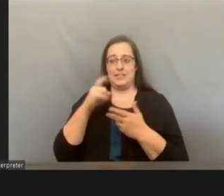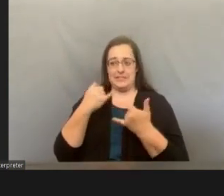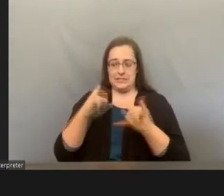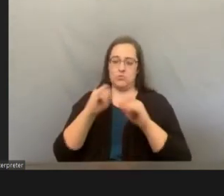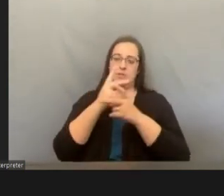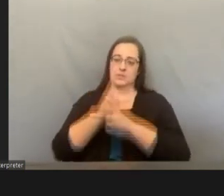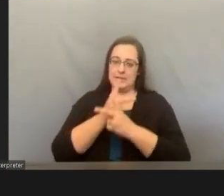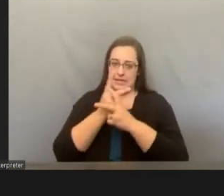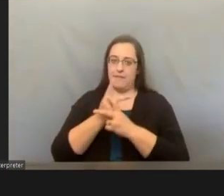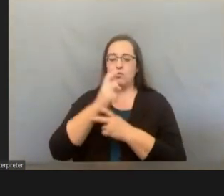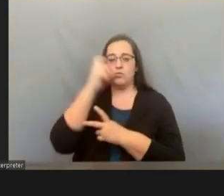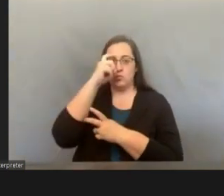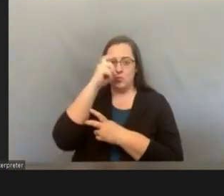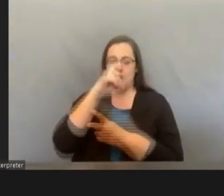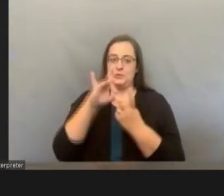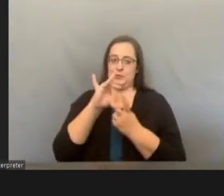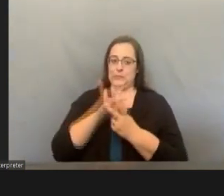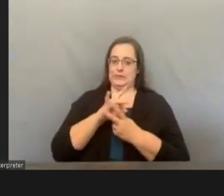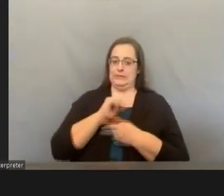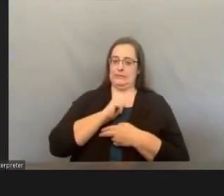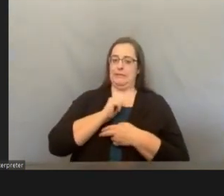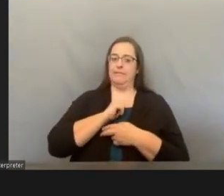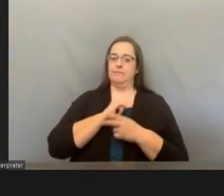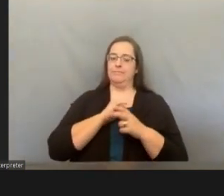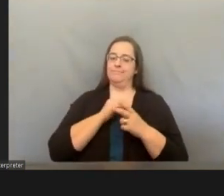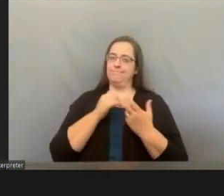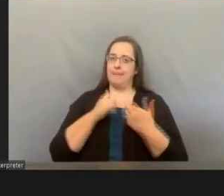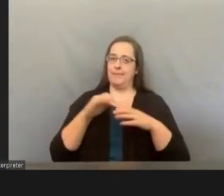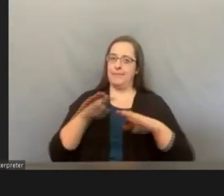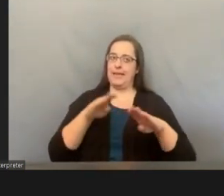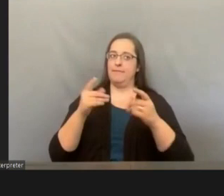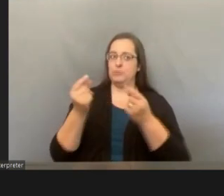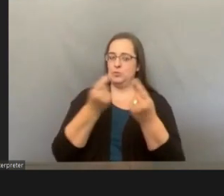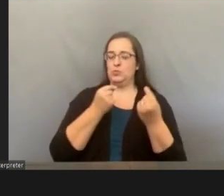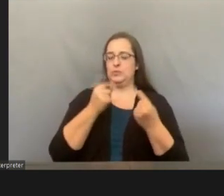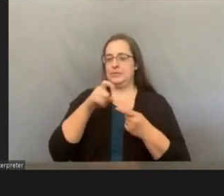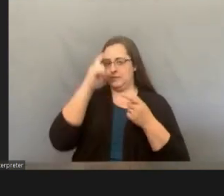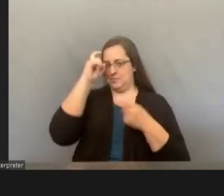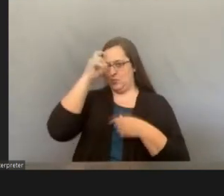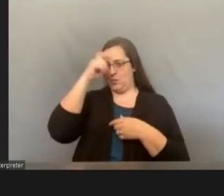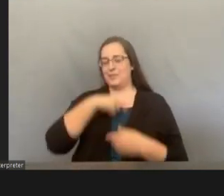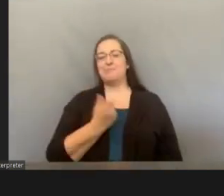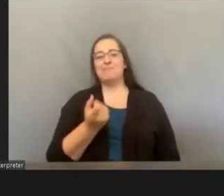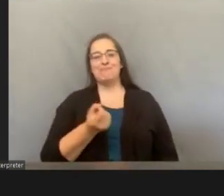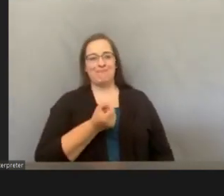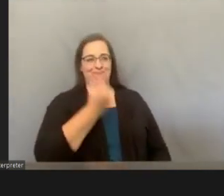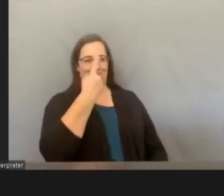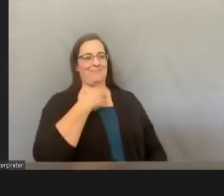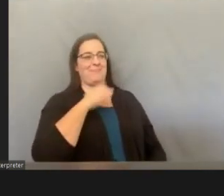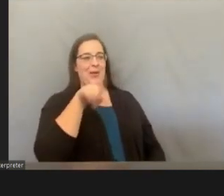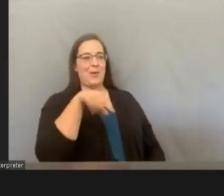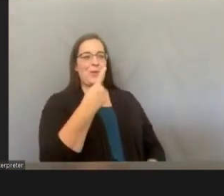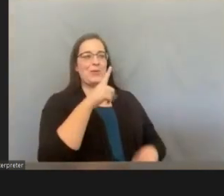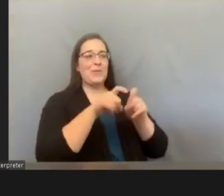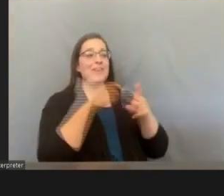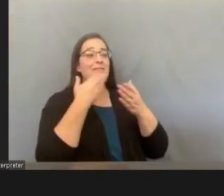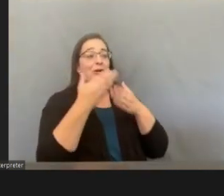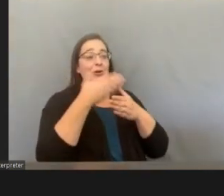BAT THEY'RE NOT EVERYONE THERE JUST AN ESTIMATE SO WE NEED TO